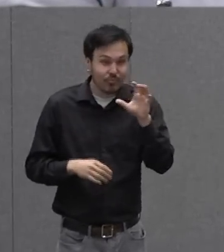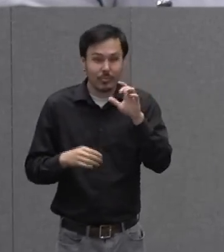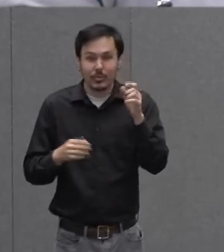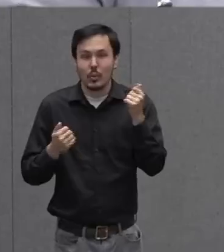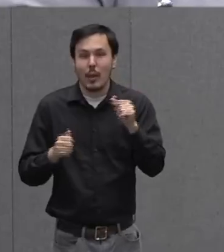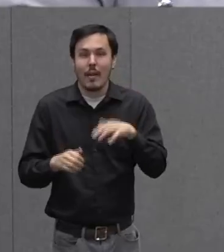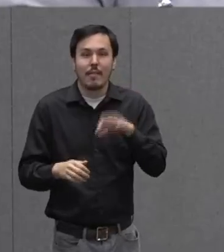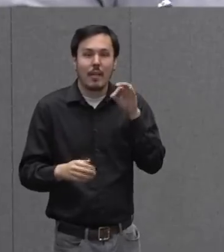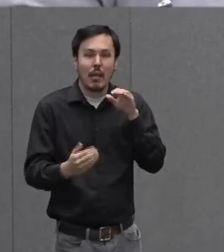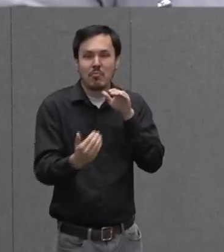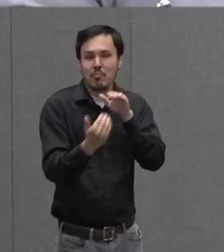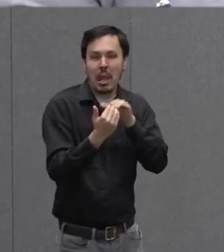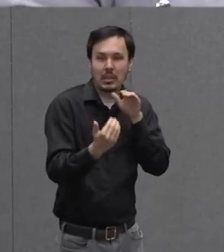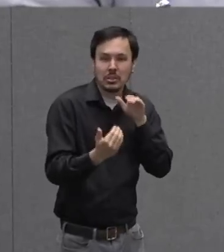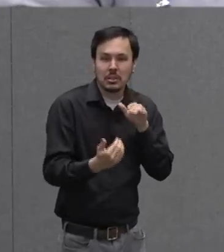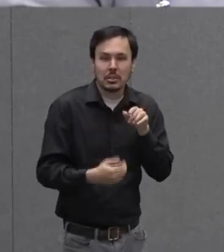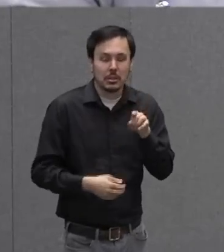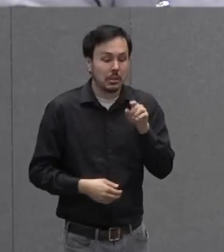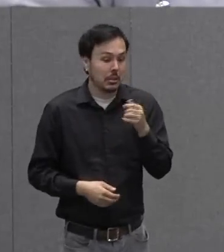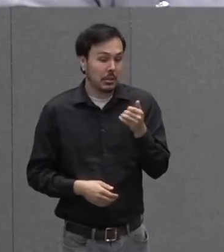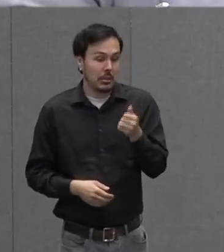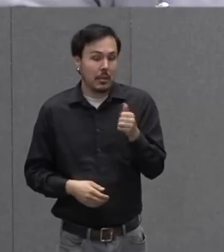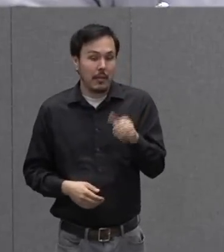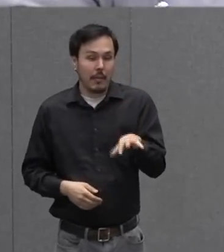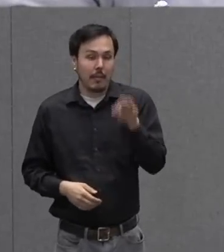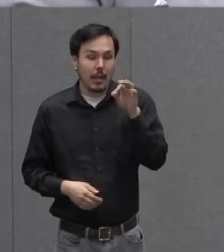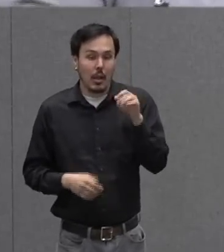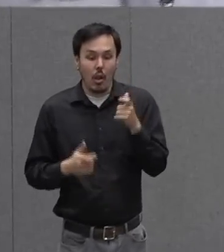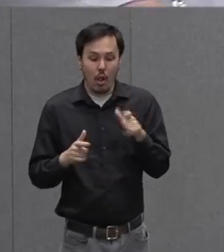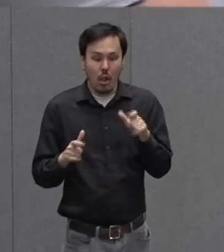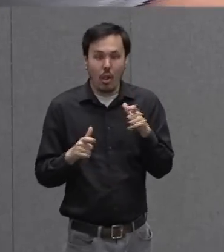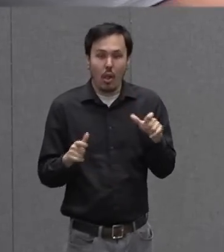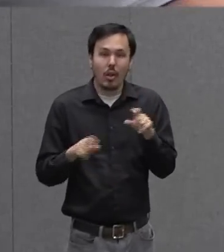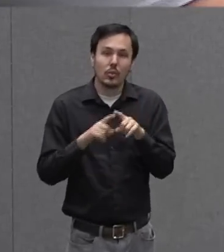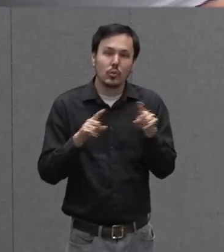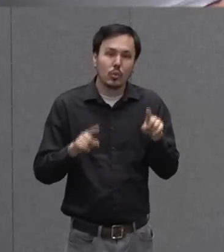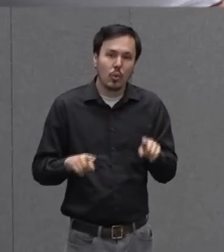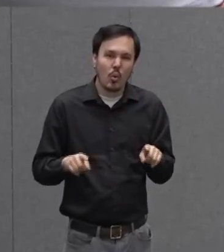There he met a large and square monster.